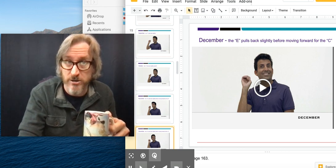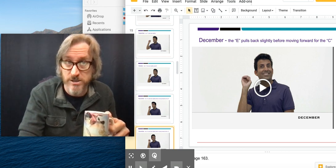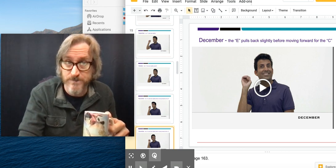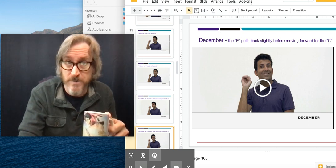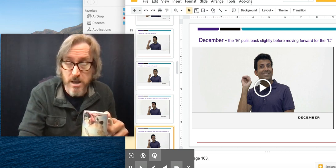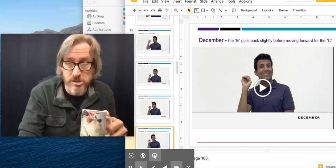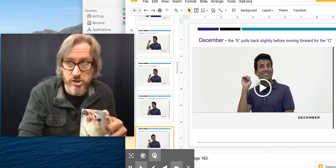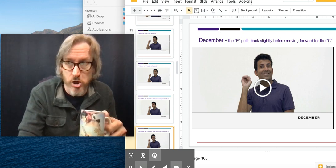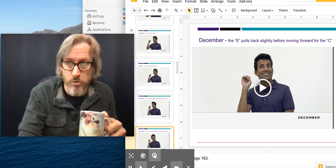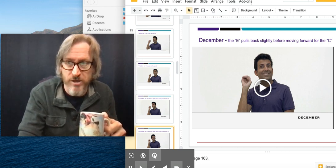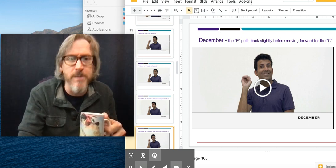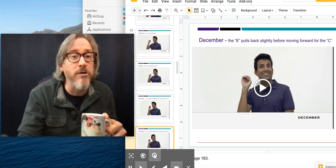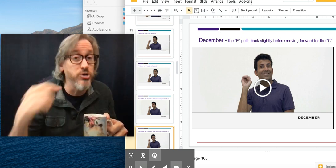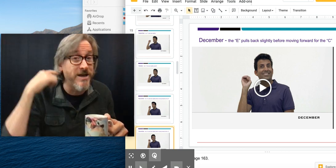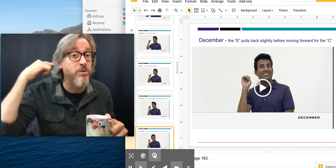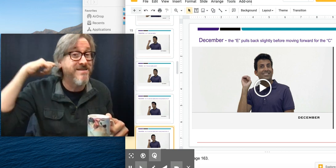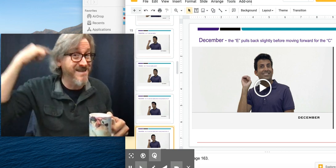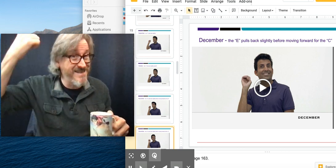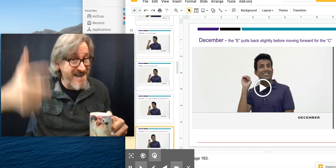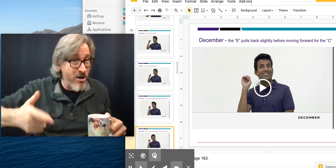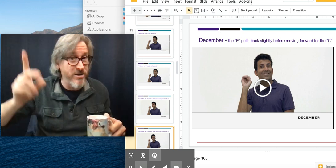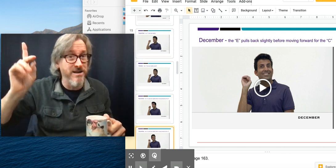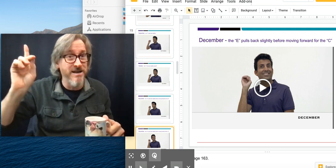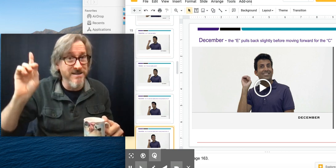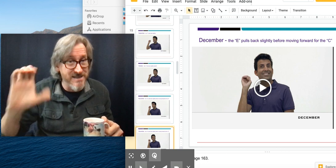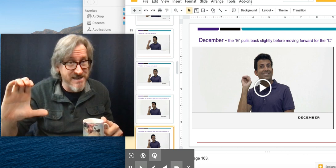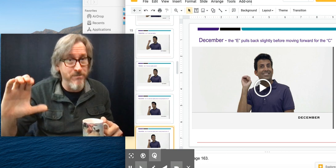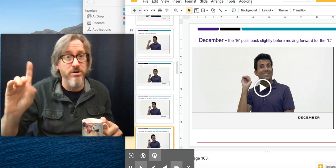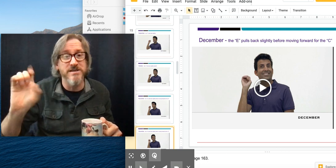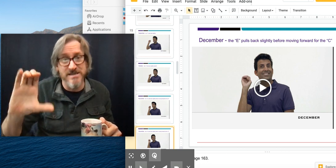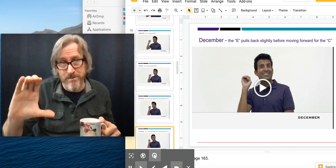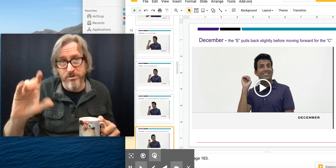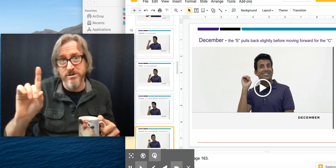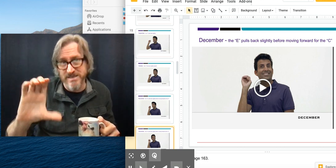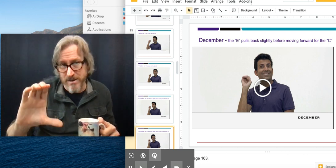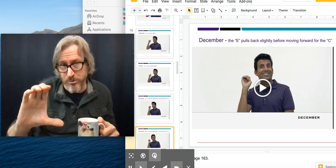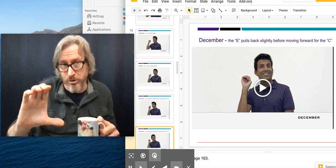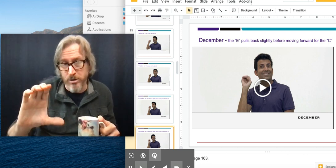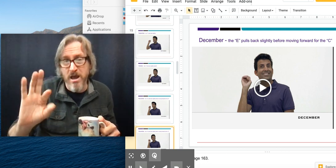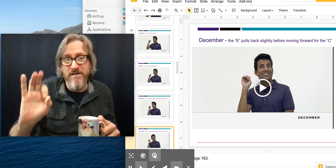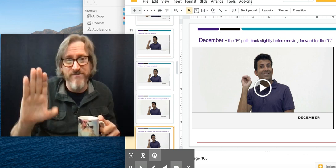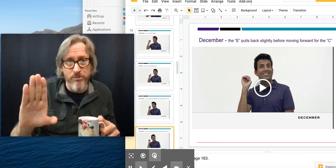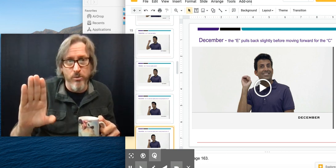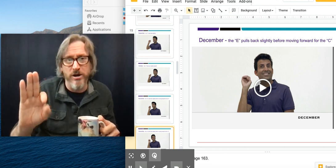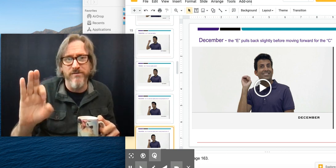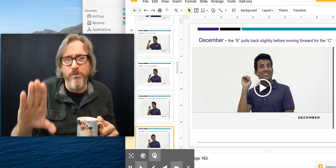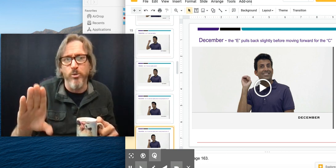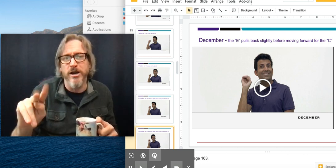letters so think about doing it with the sound December December December February February